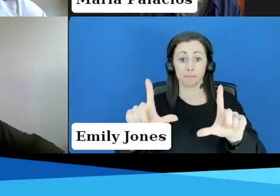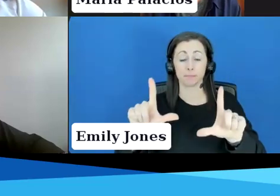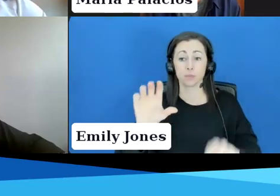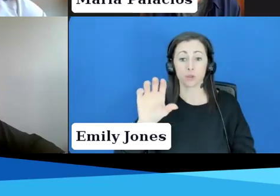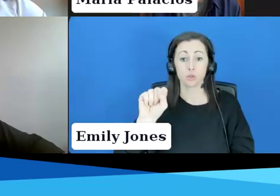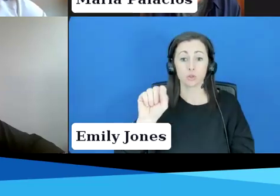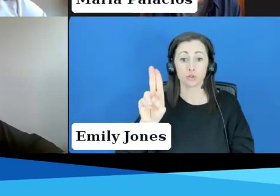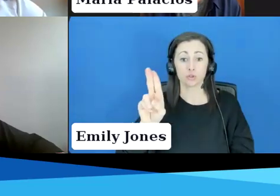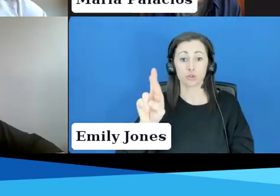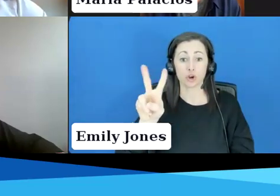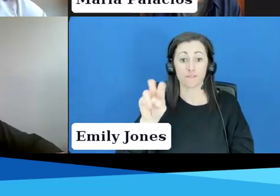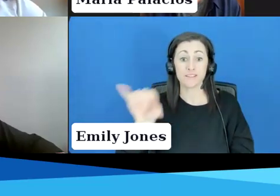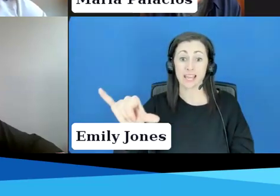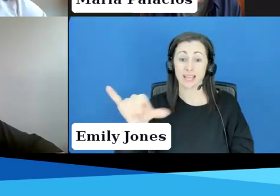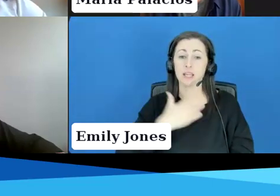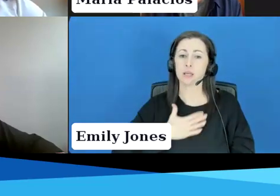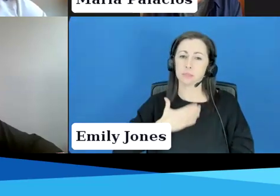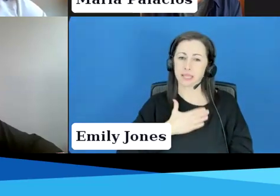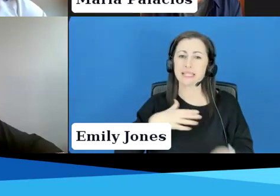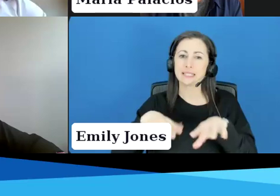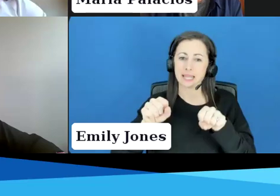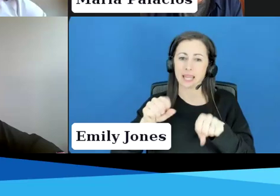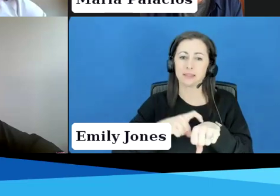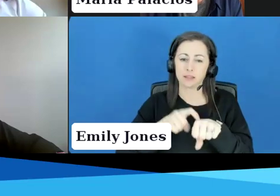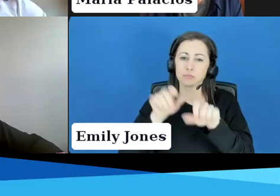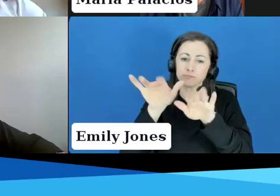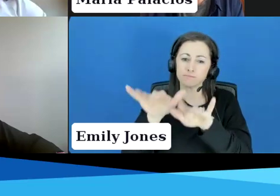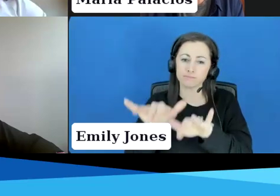Please take the time to fill out that survey, so that the National Paralysis Resource Center